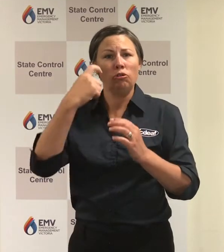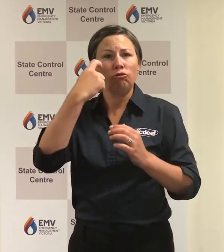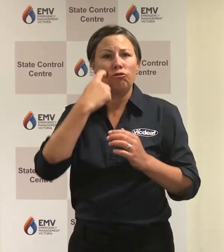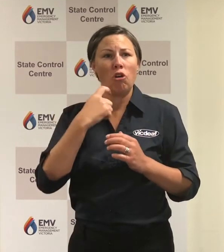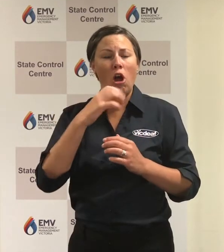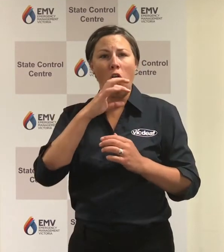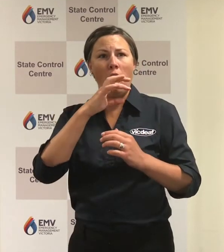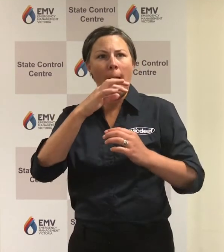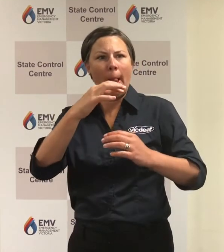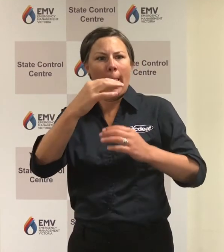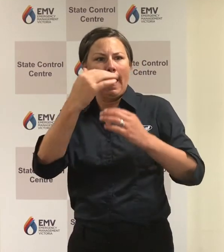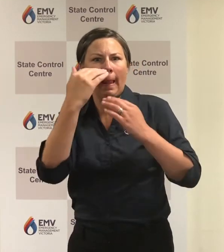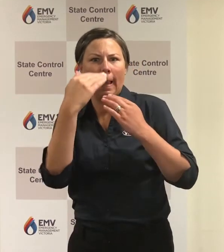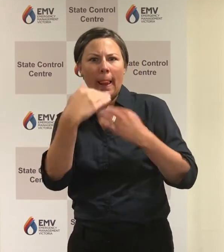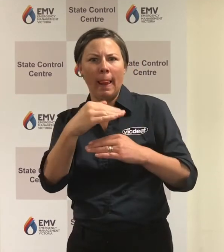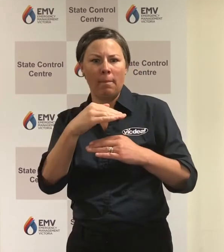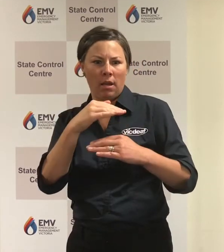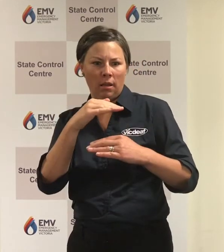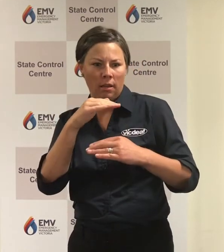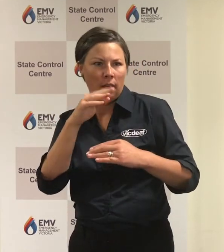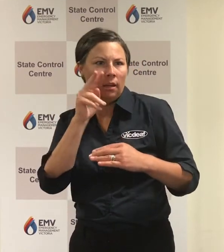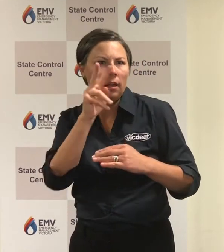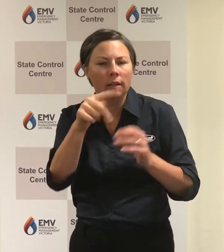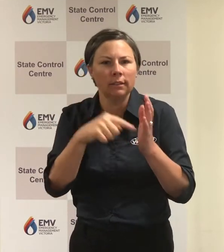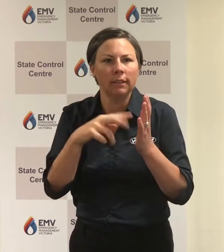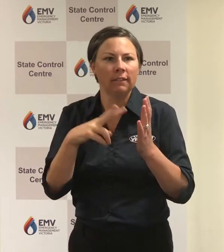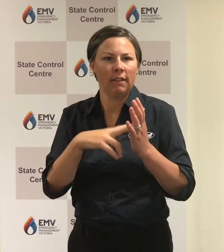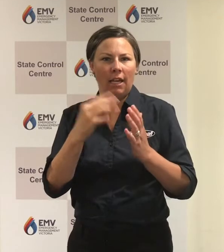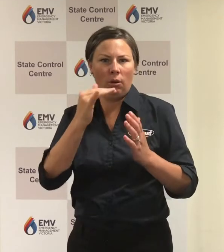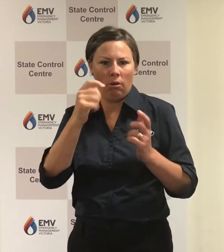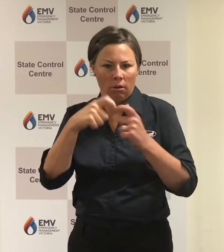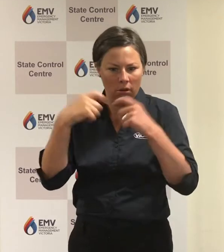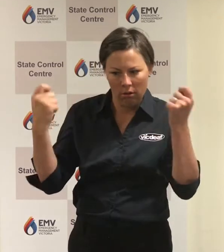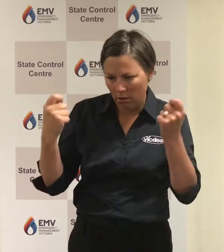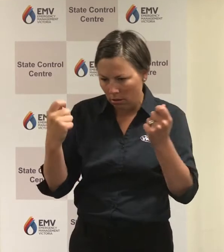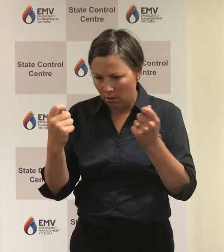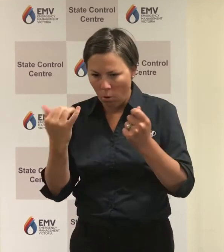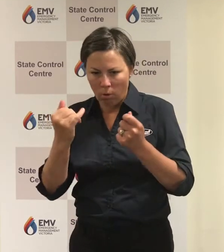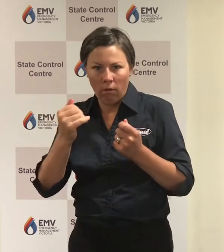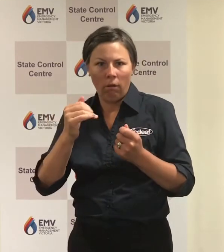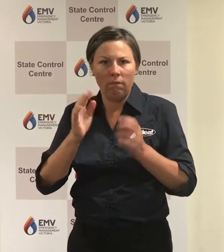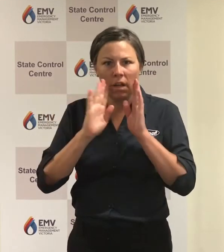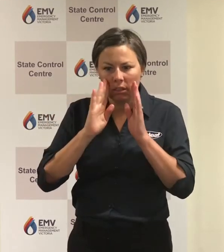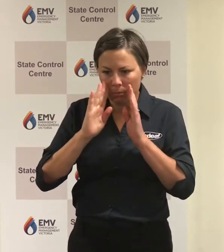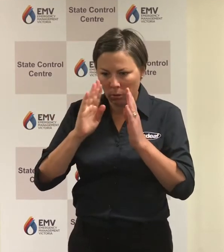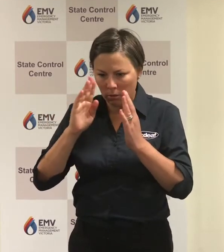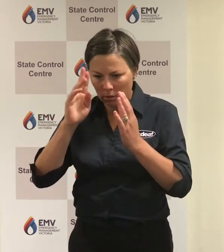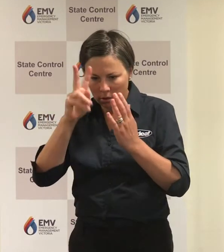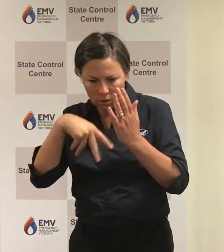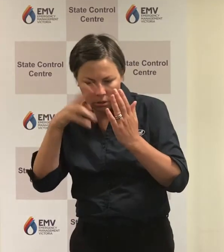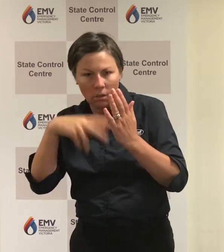Try, if you find you’re upset and can’t get it out of your mind, try to avoid that